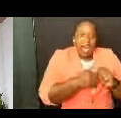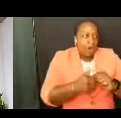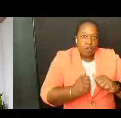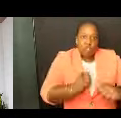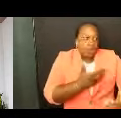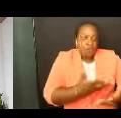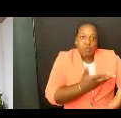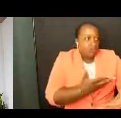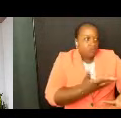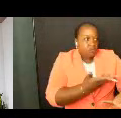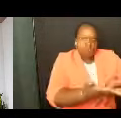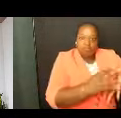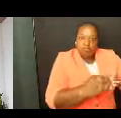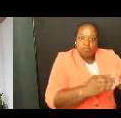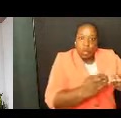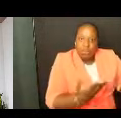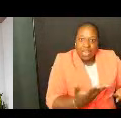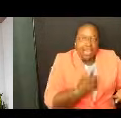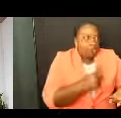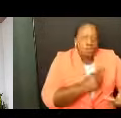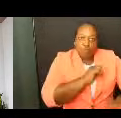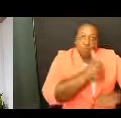and please feel free to introduce yourself too.